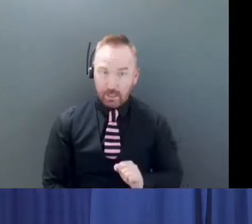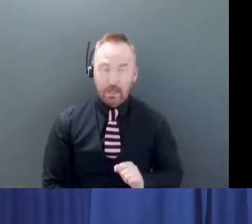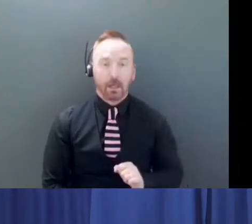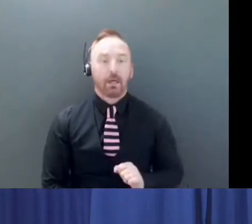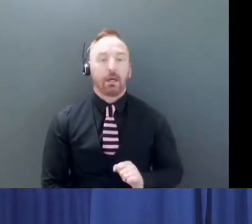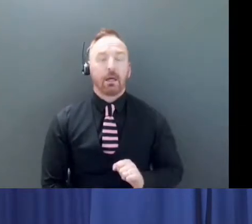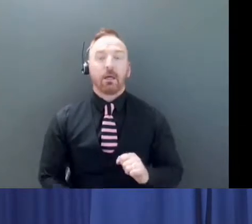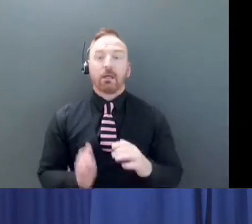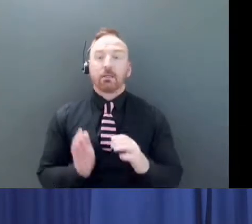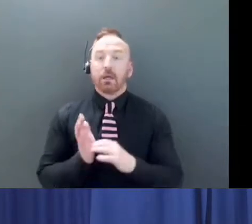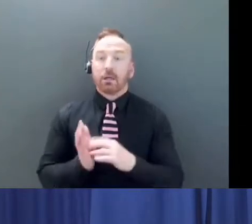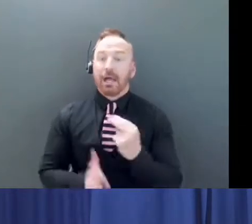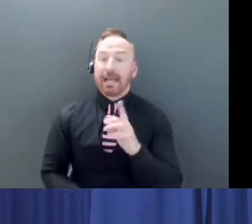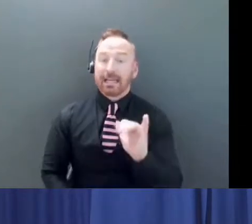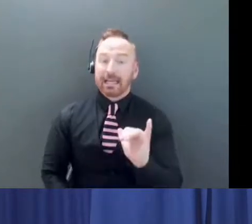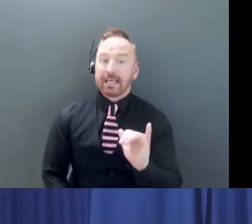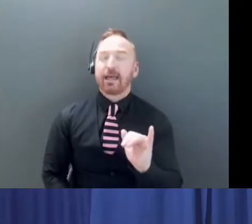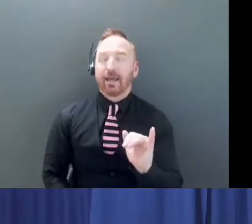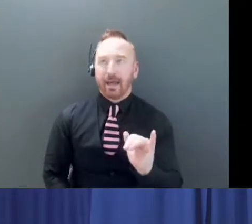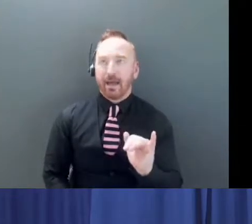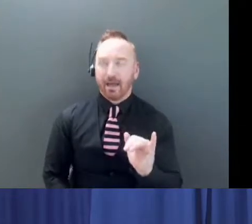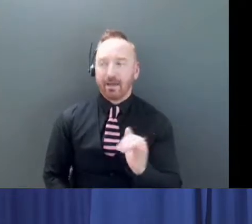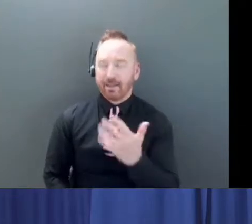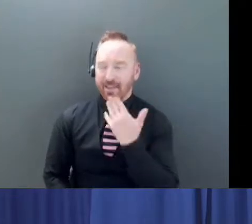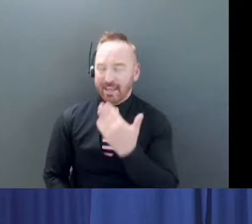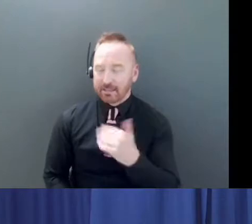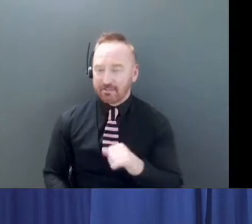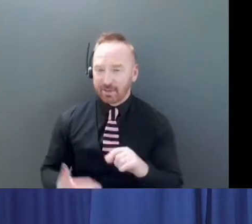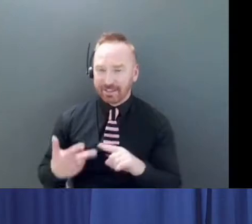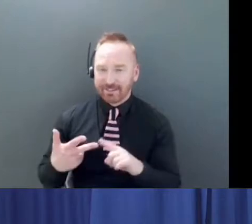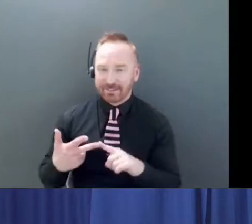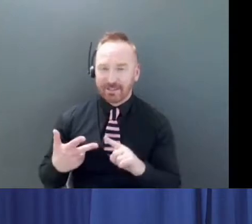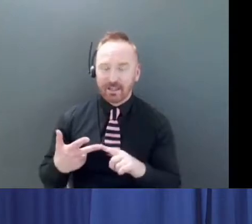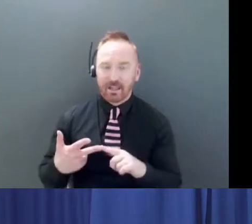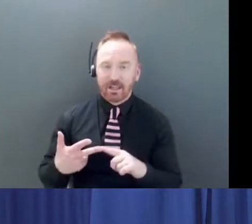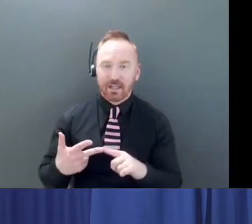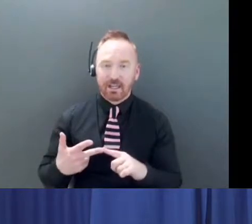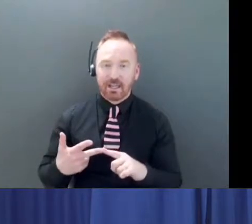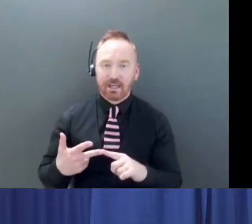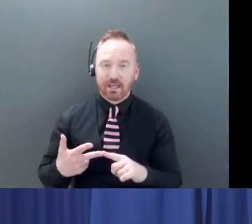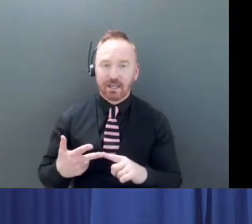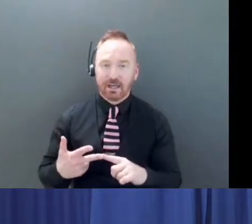had -- Yeah, thanks. I am sure you heard first Israel